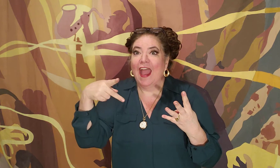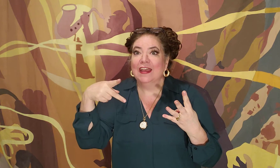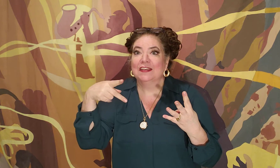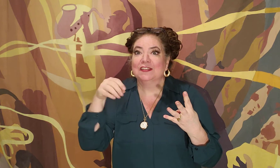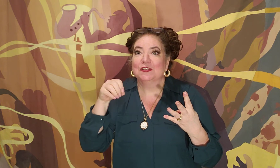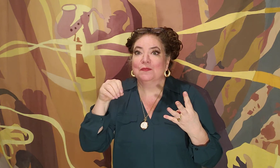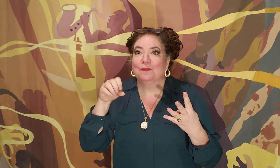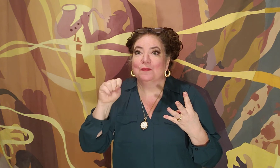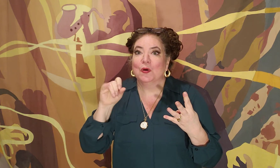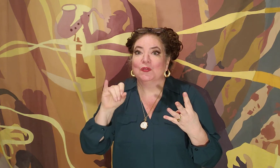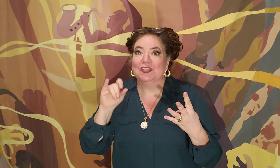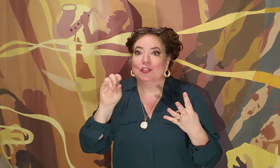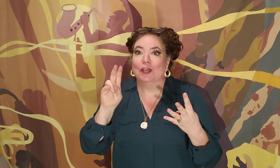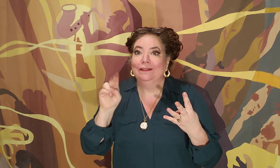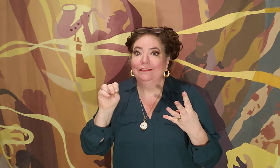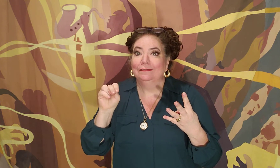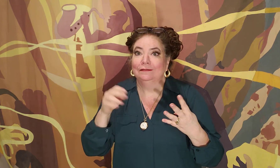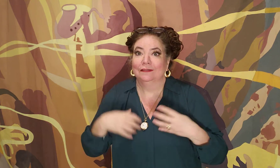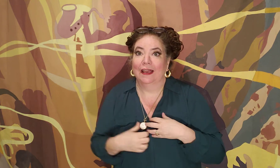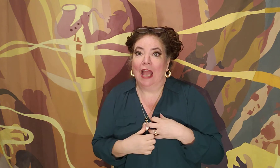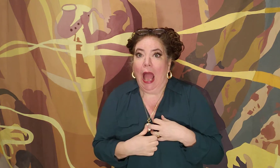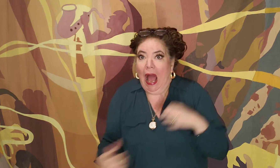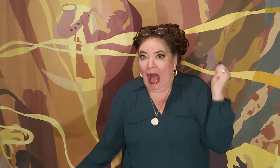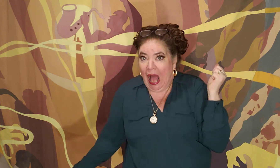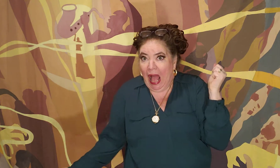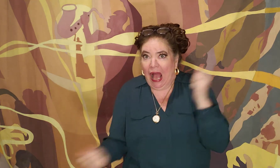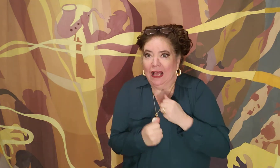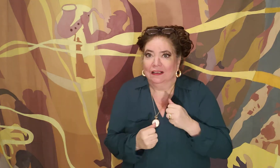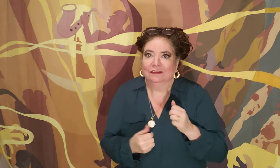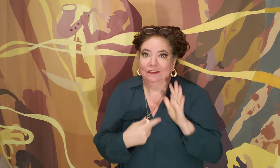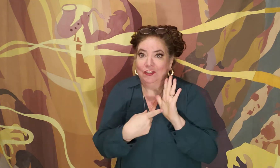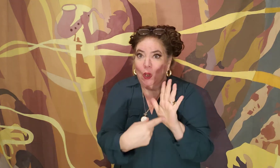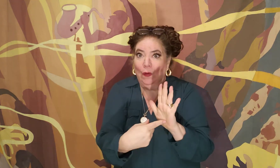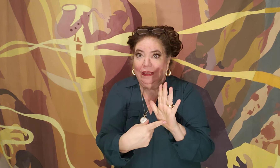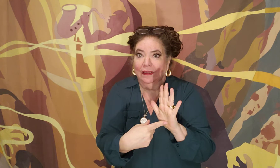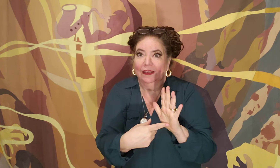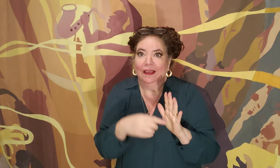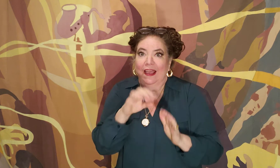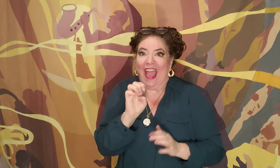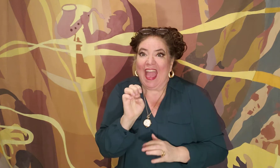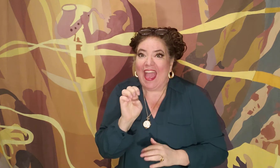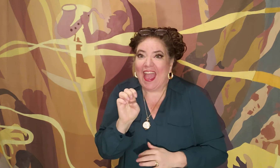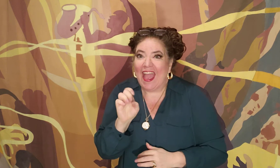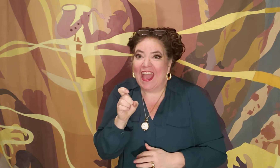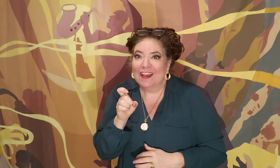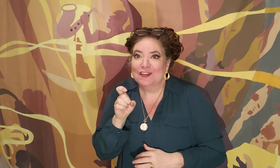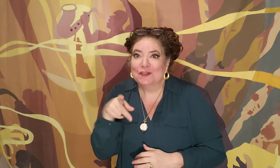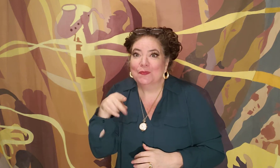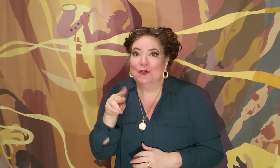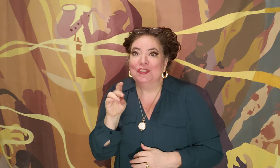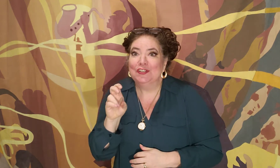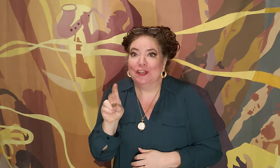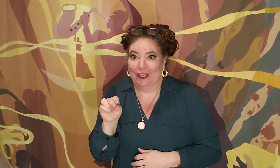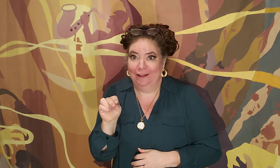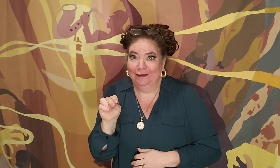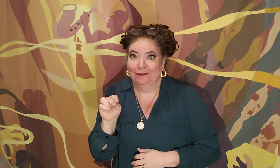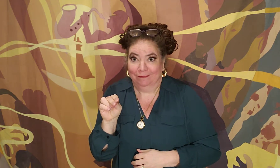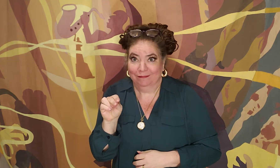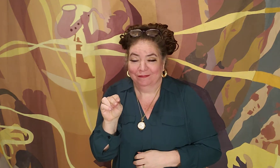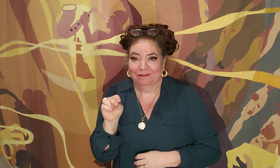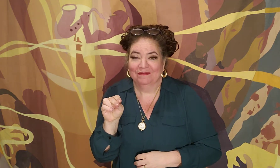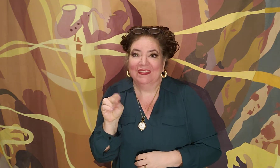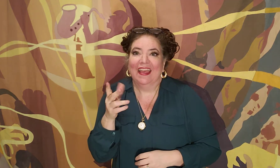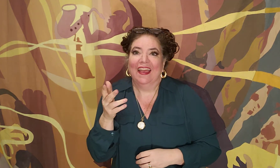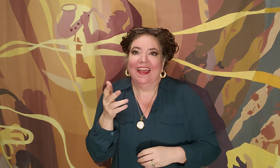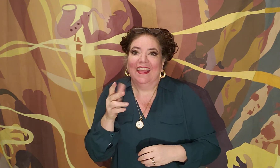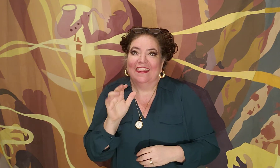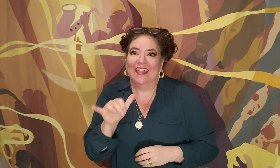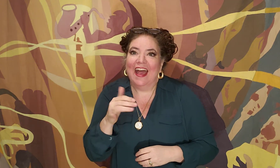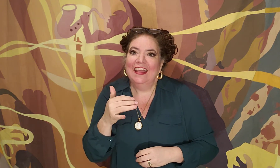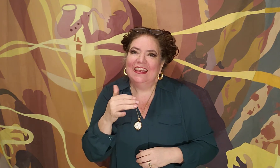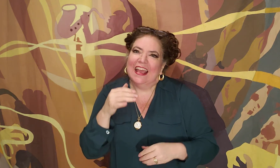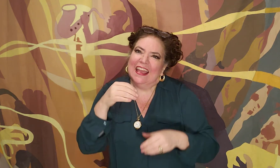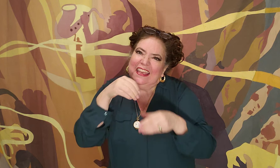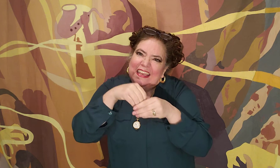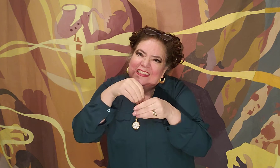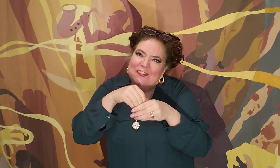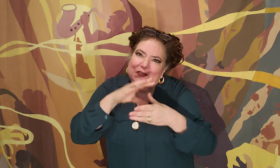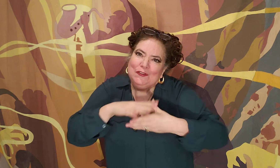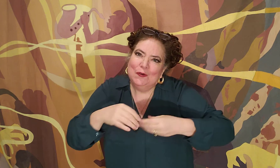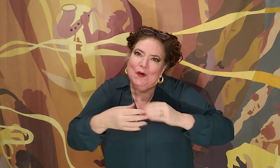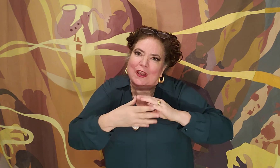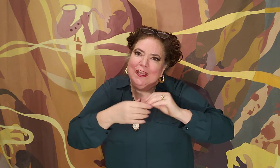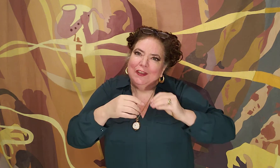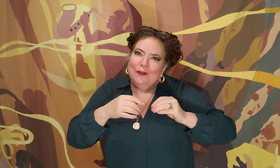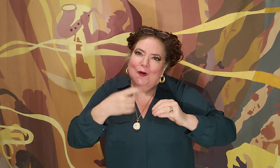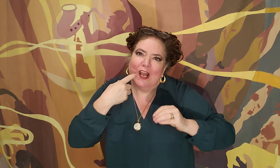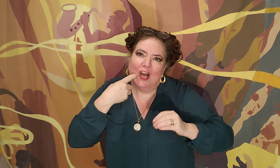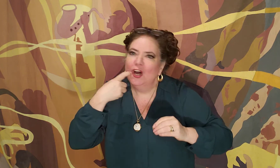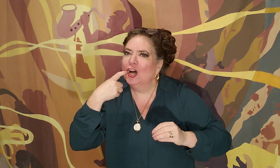exposition - like showing exposing what in the story you want. To hook